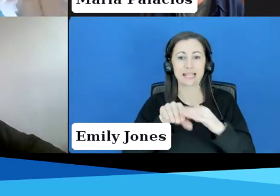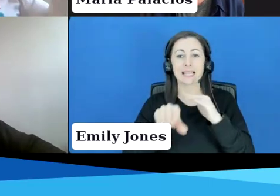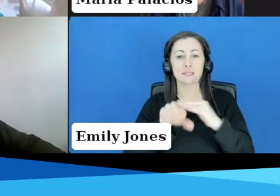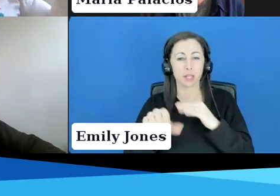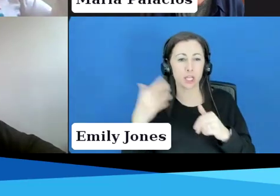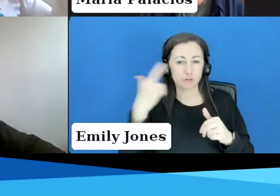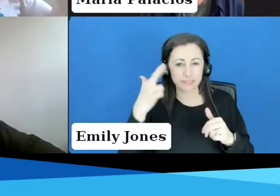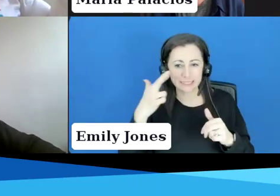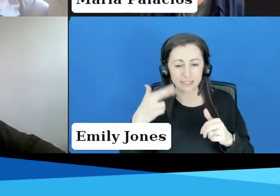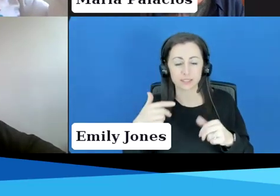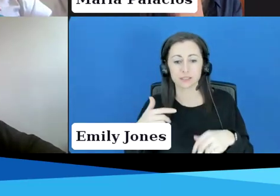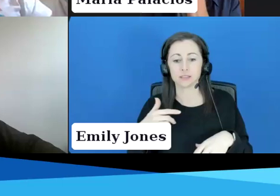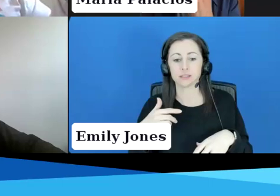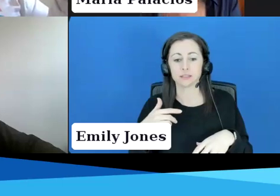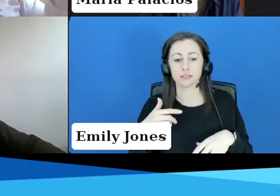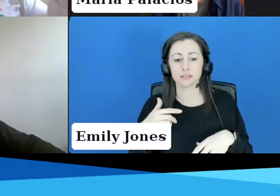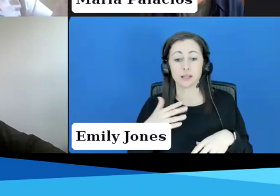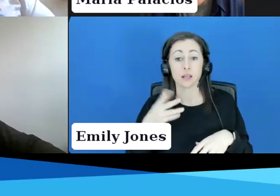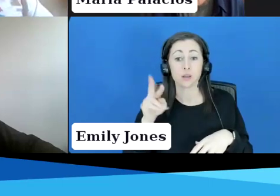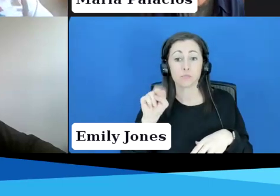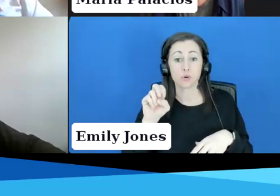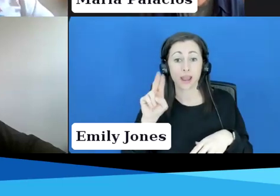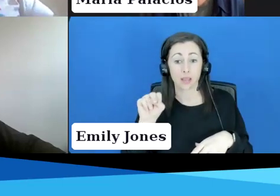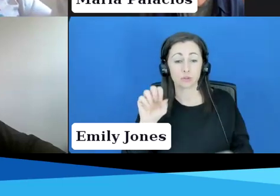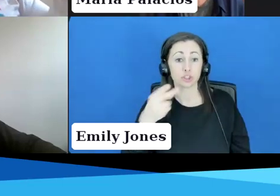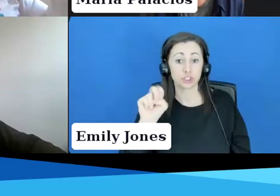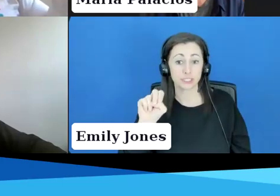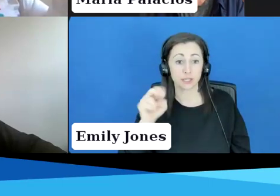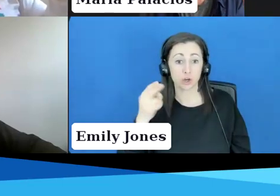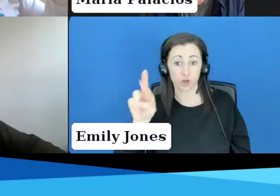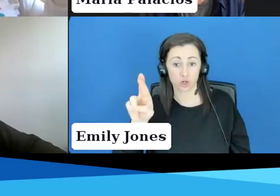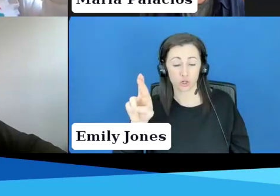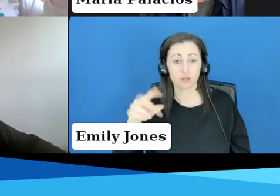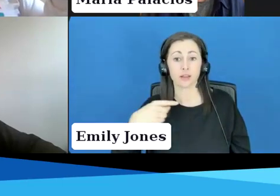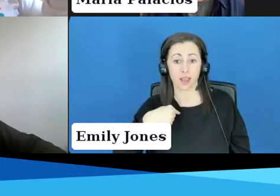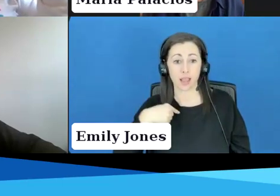my pronouns are, again, she/her. And I'm a Latina woman.